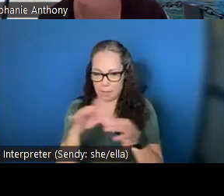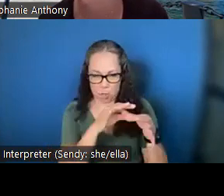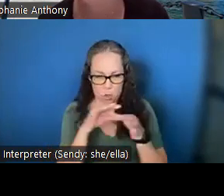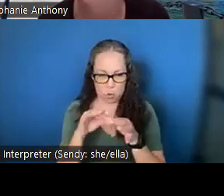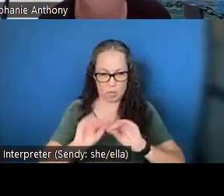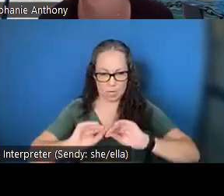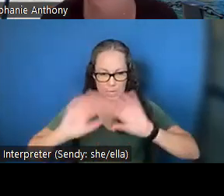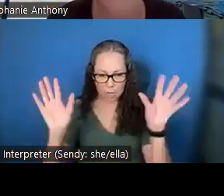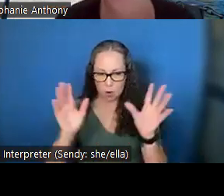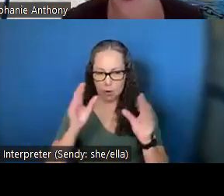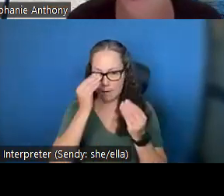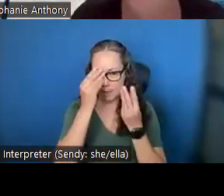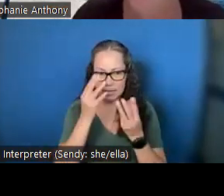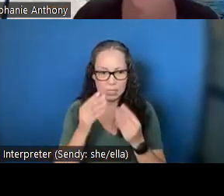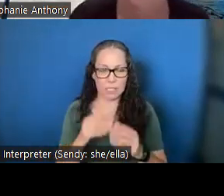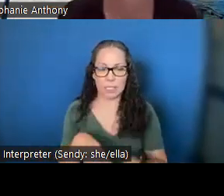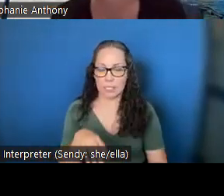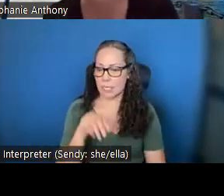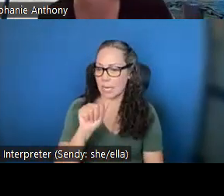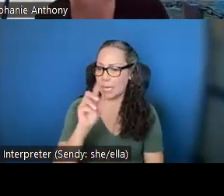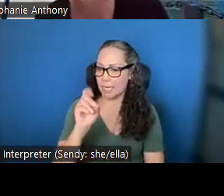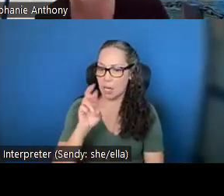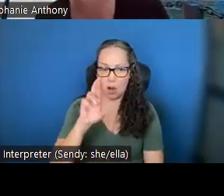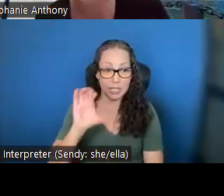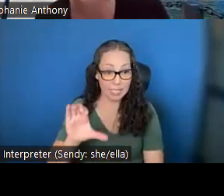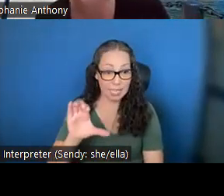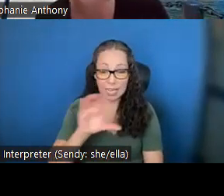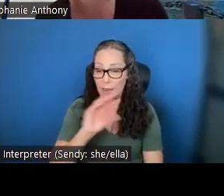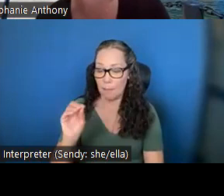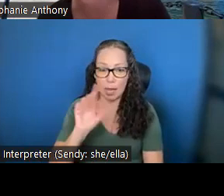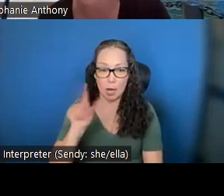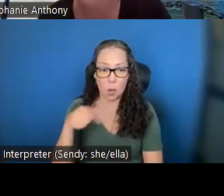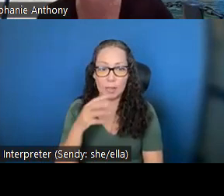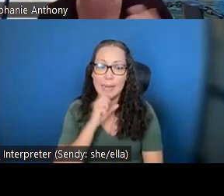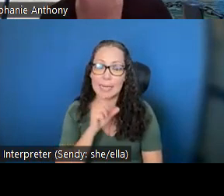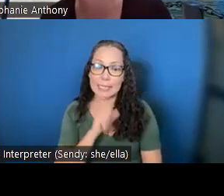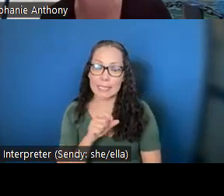around the role of adrcs in the not only the Aging and Disability networks but the broader